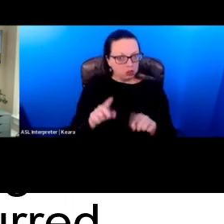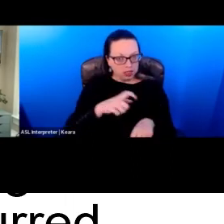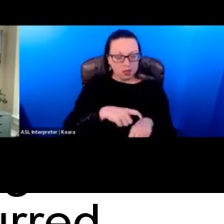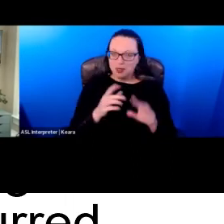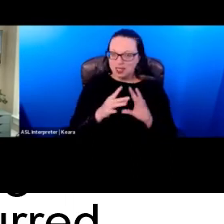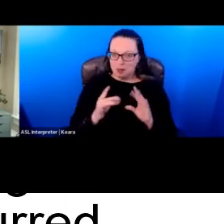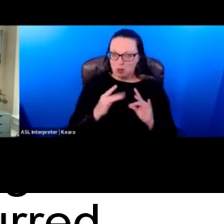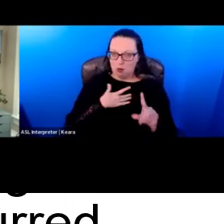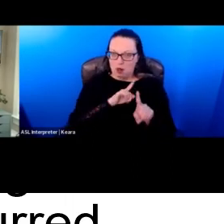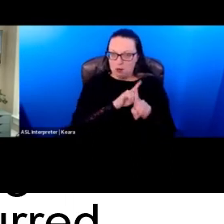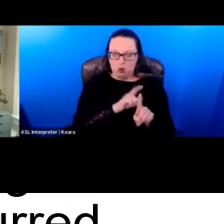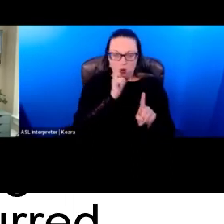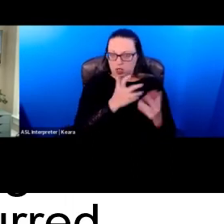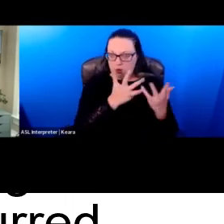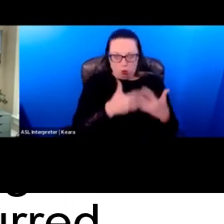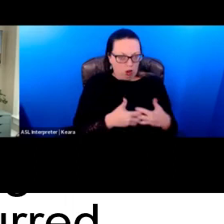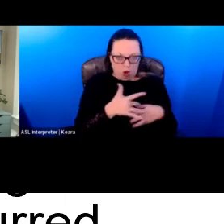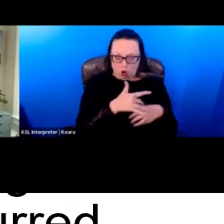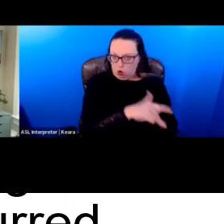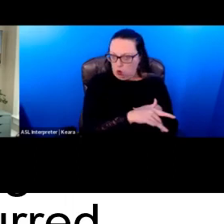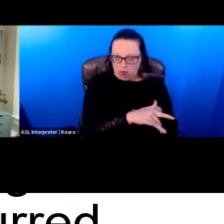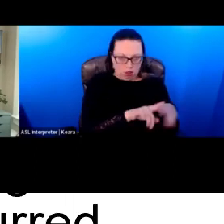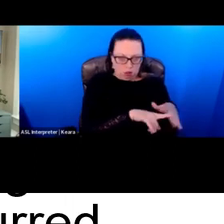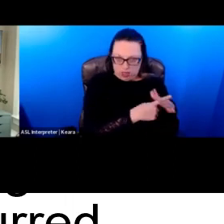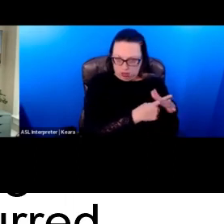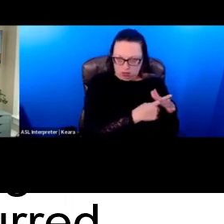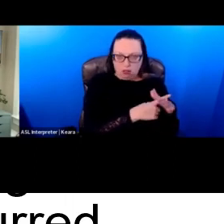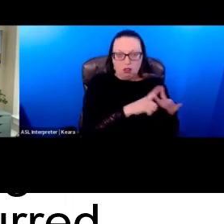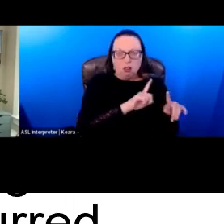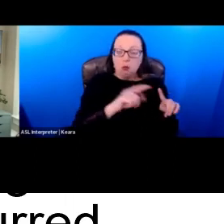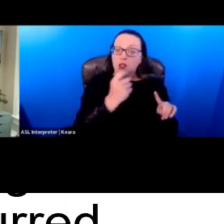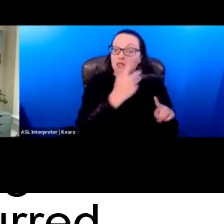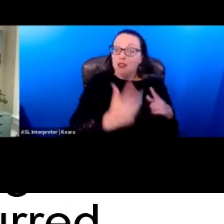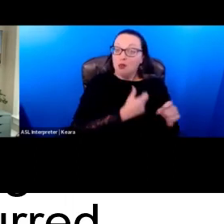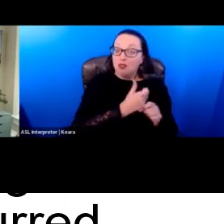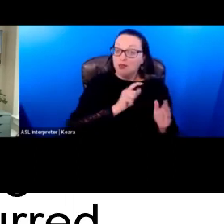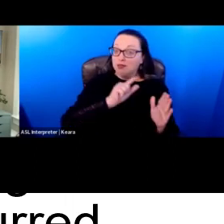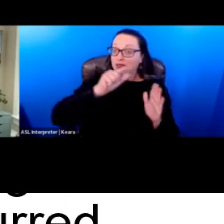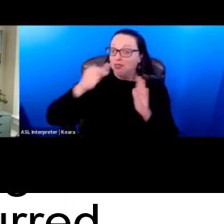on. But a number of years later, when I was early on and doing